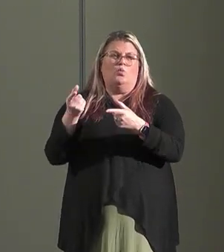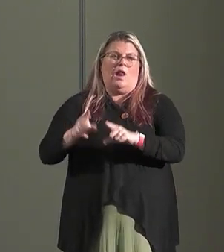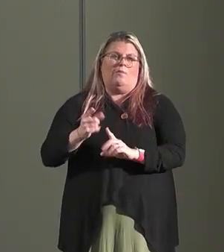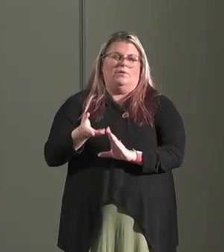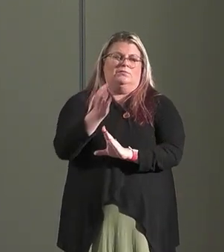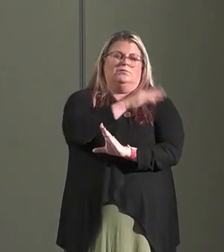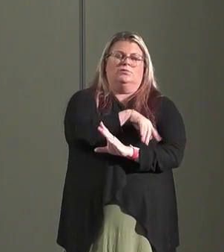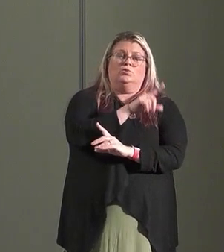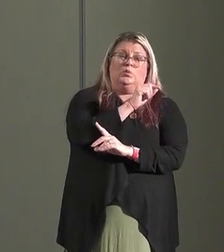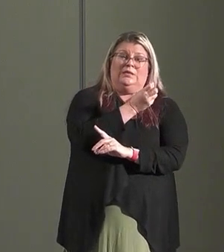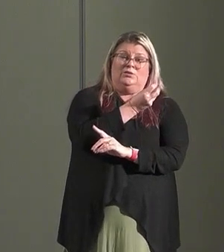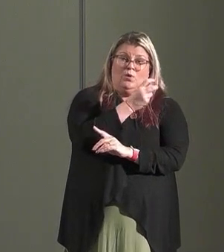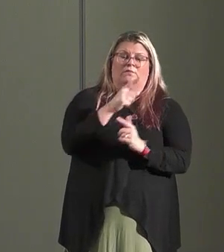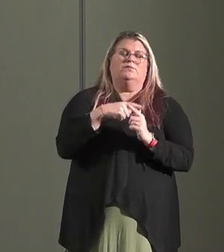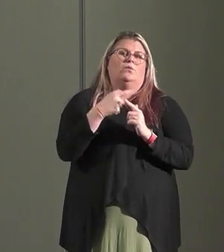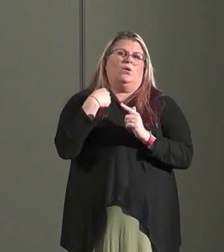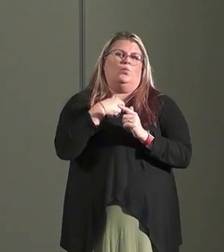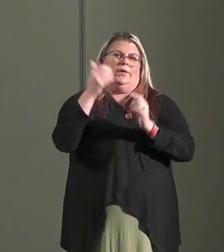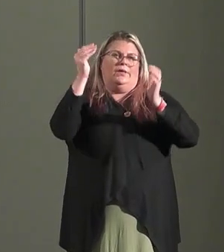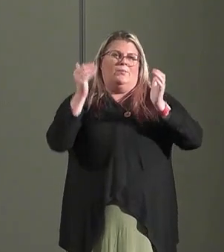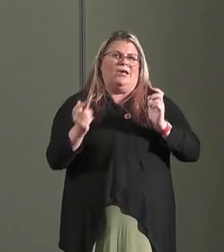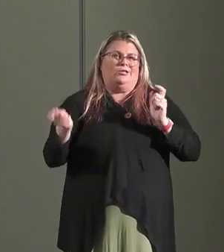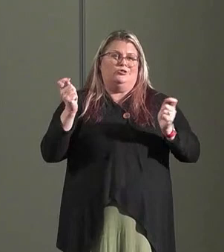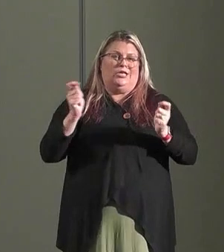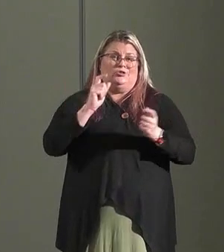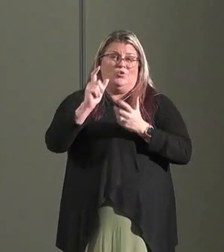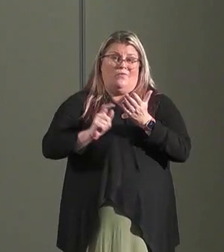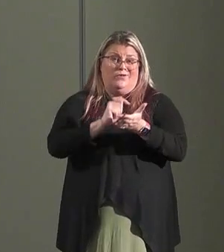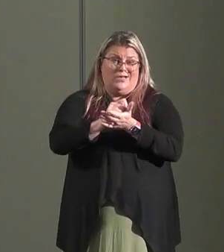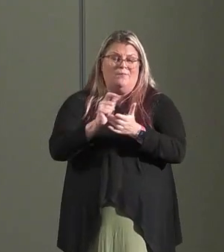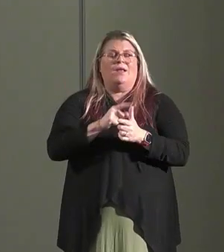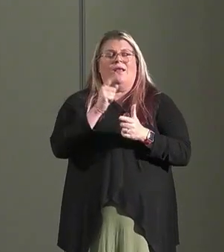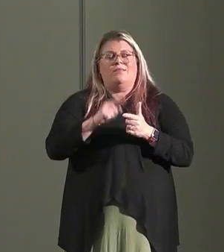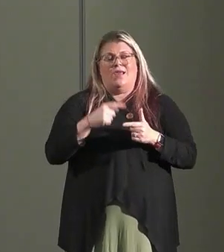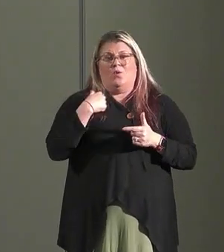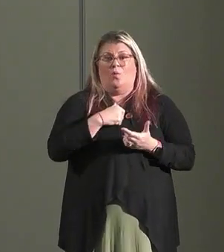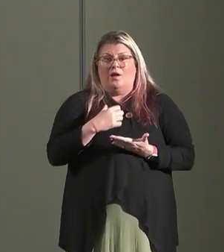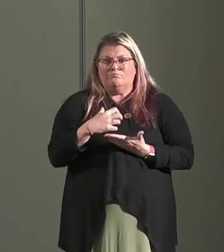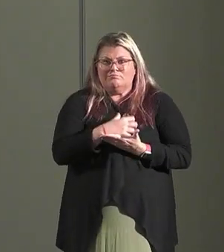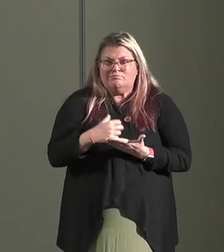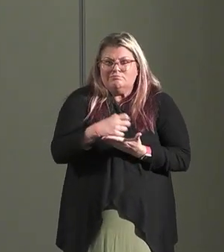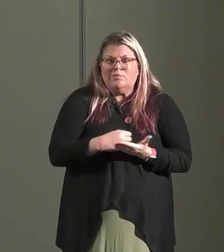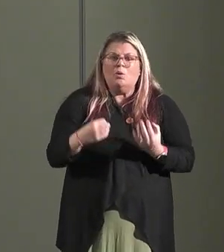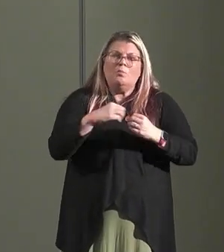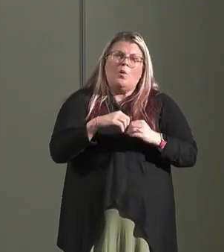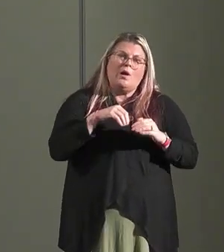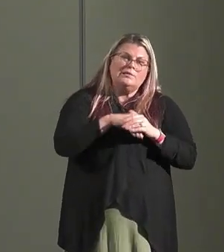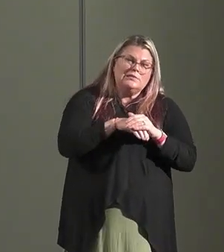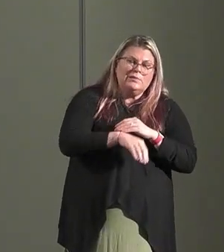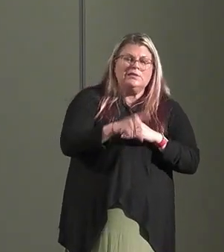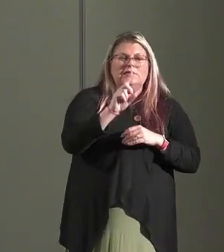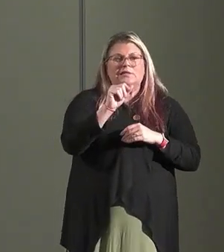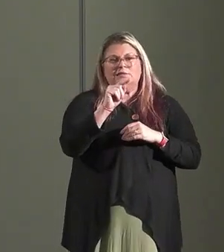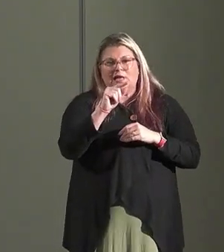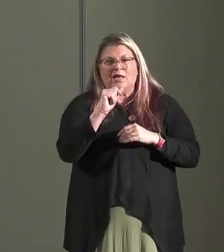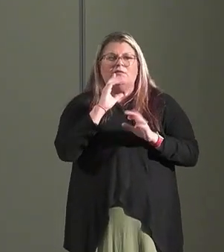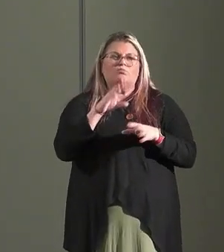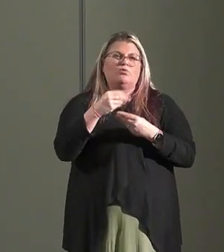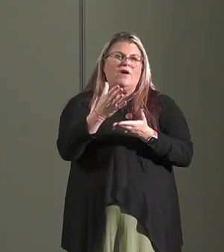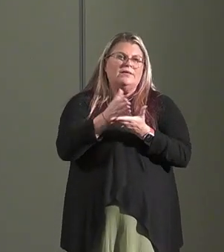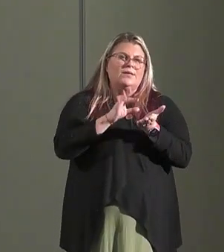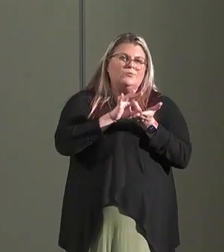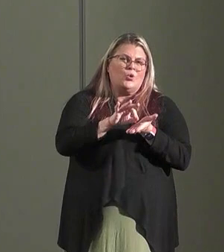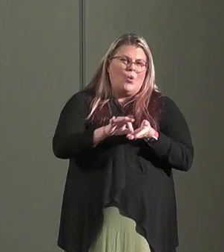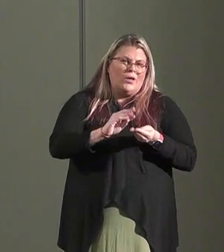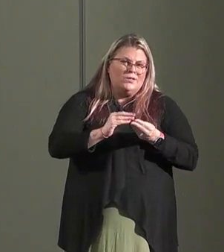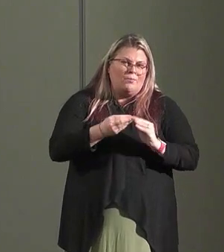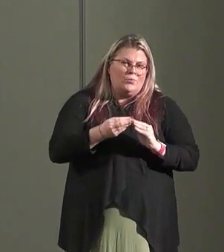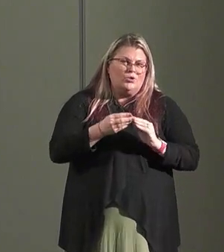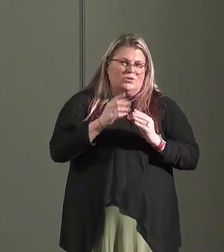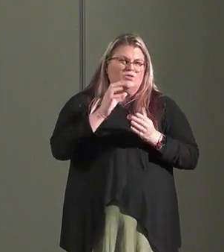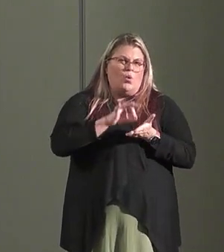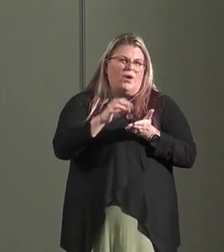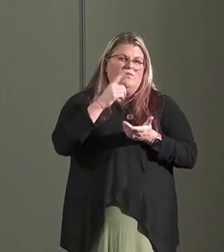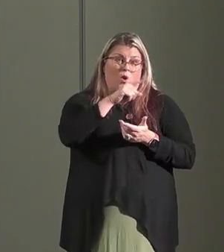to compare changes over time and we collected accessibility data and provided storing between